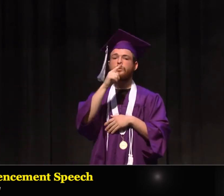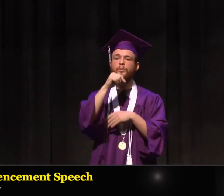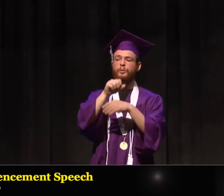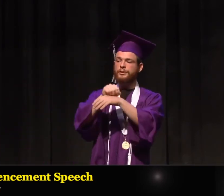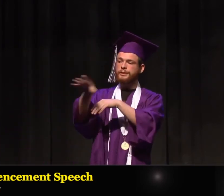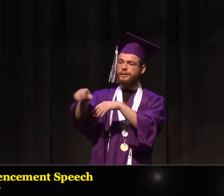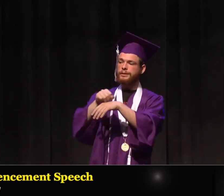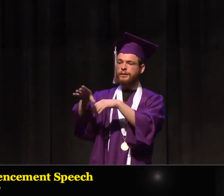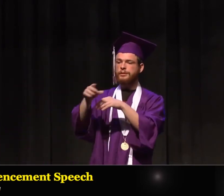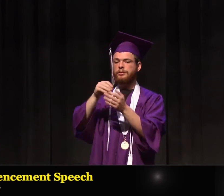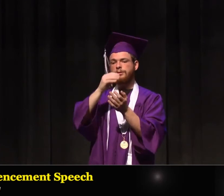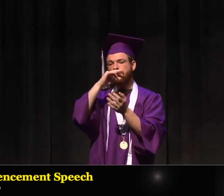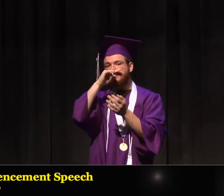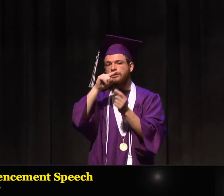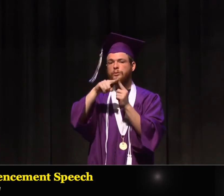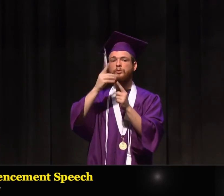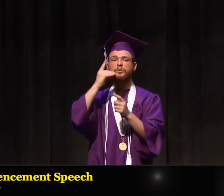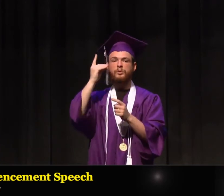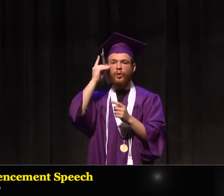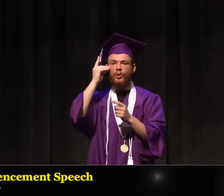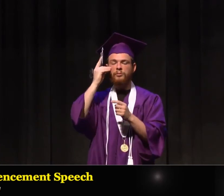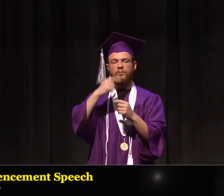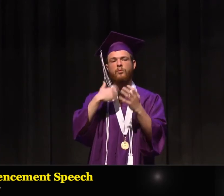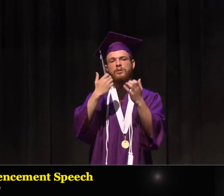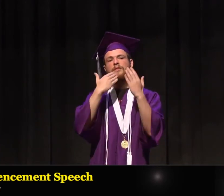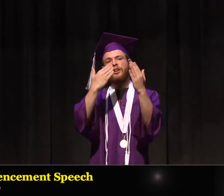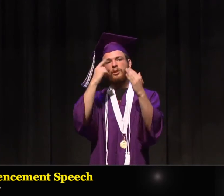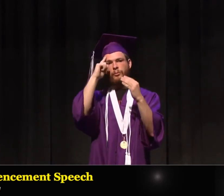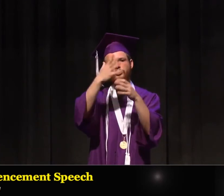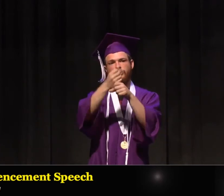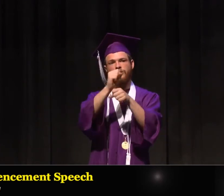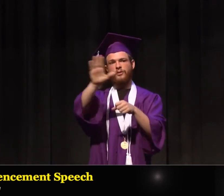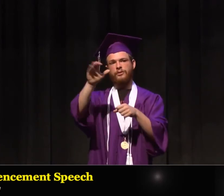I know those parents who send their kids to their dorm.